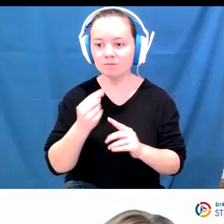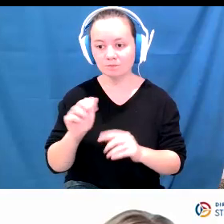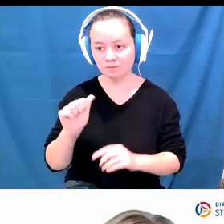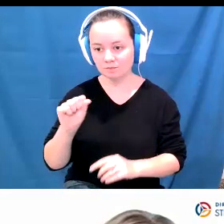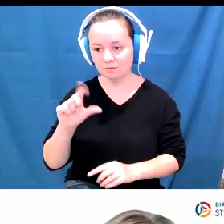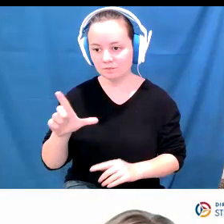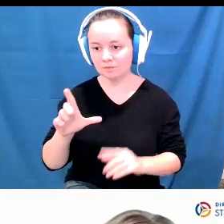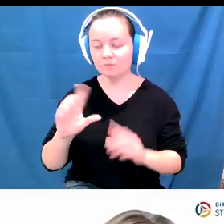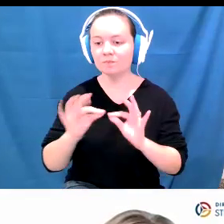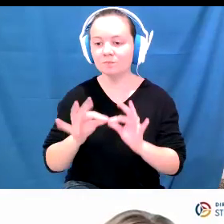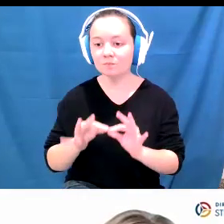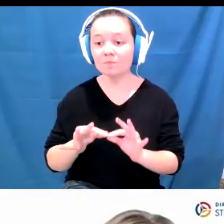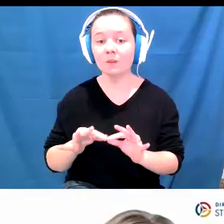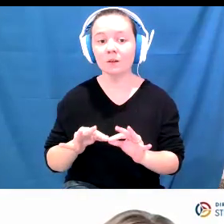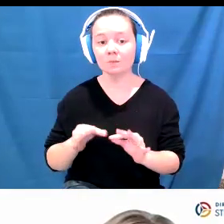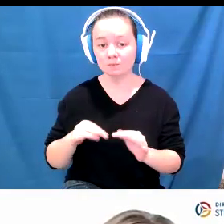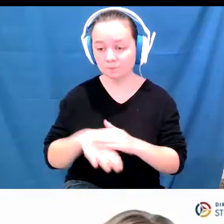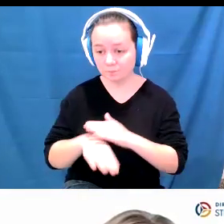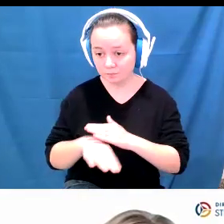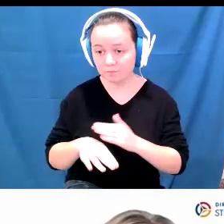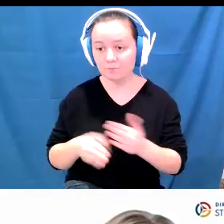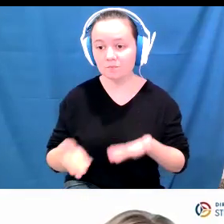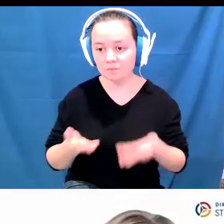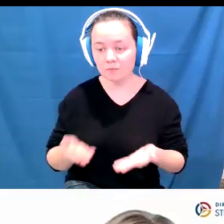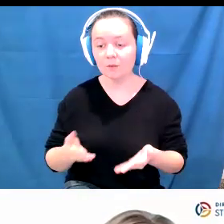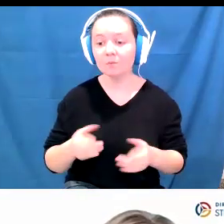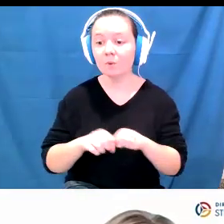CART is available on this webinar through the Zoom captions feature.